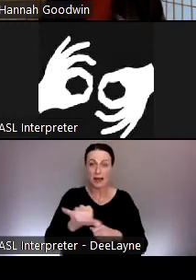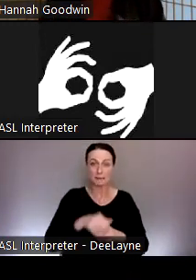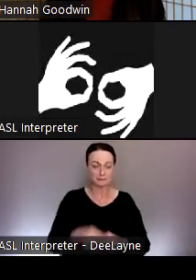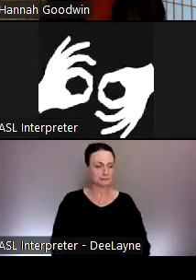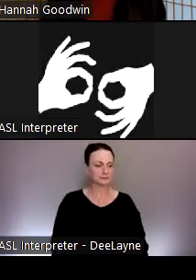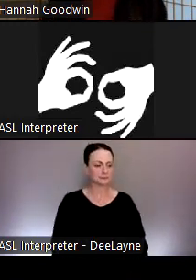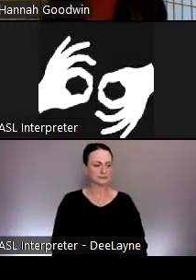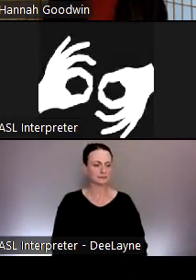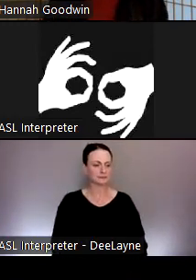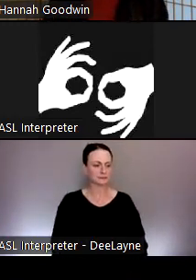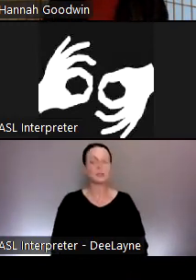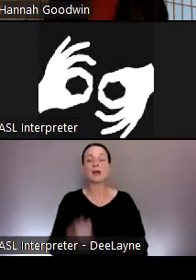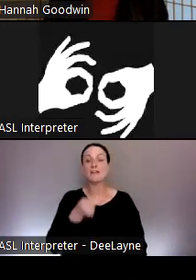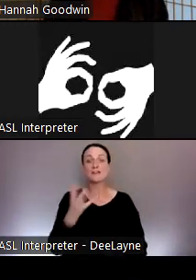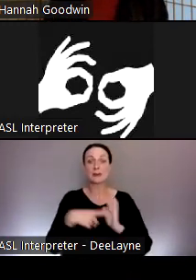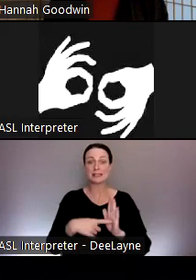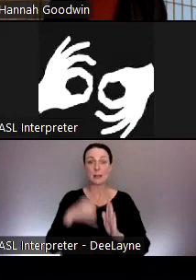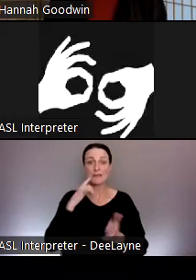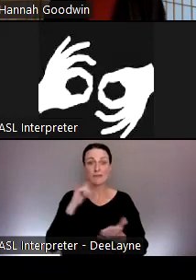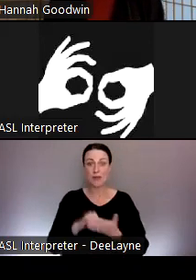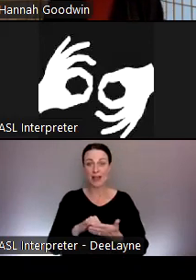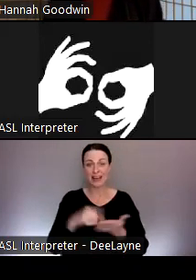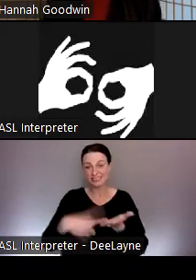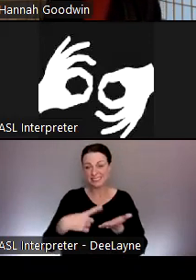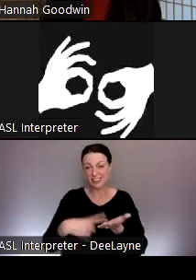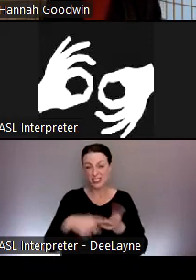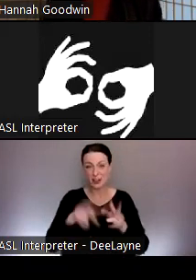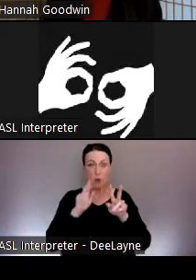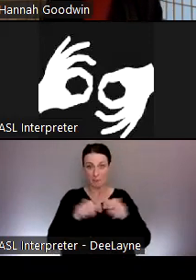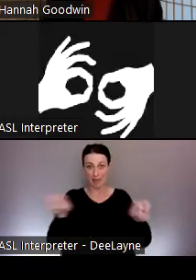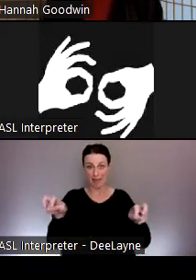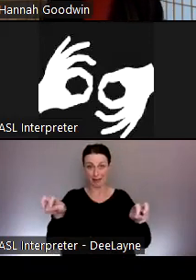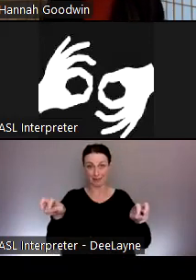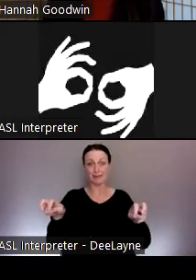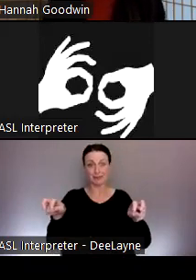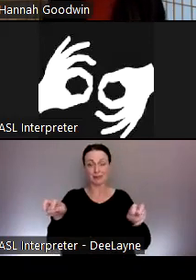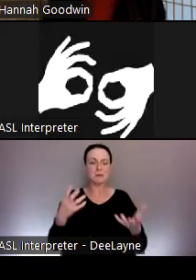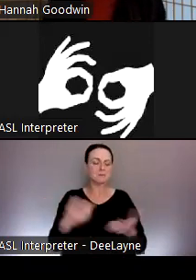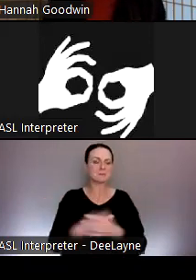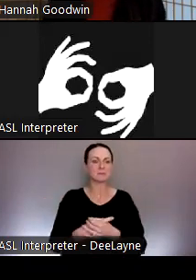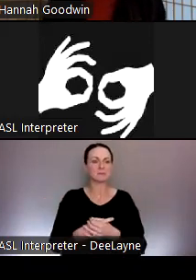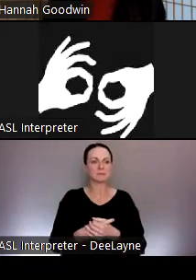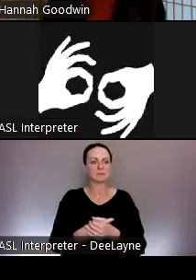A few examples for panel discussions could be something along the lines of representation